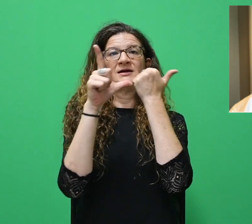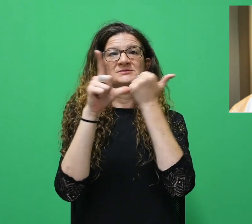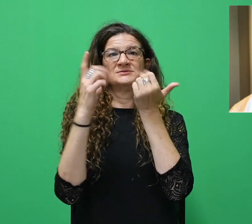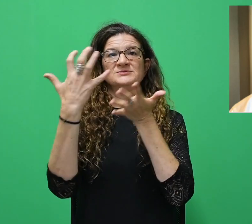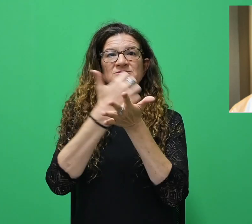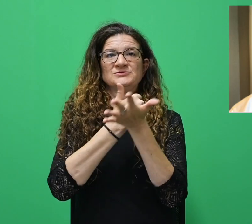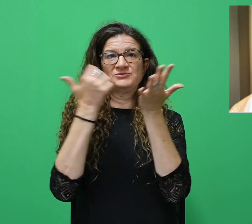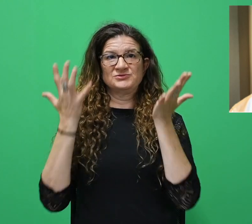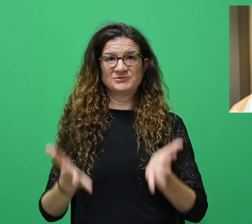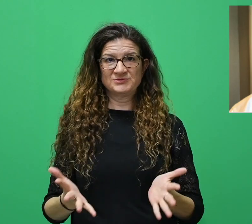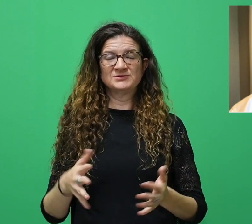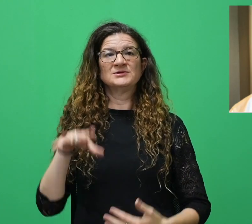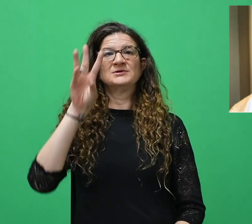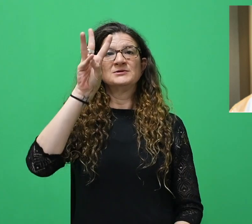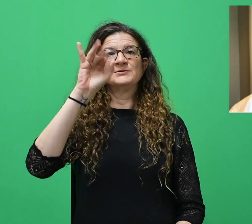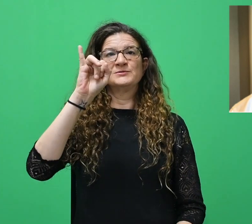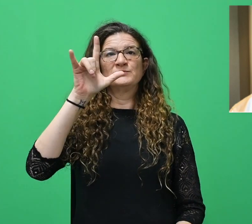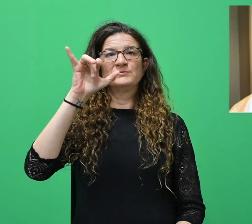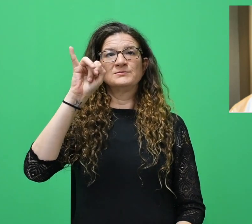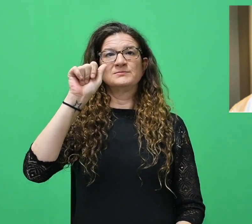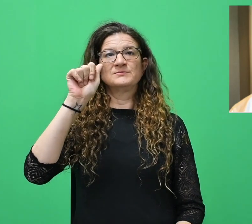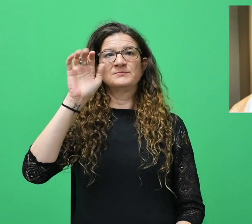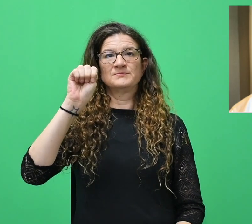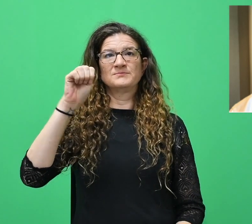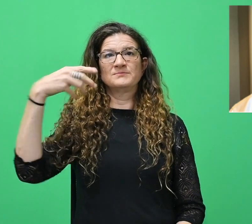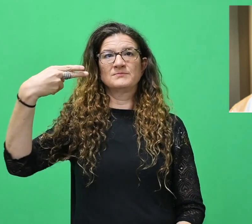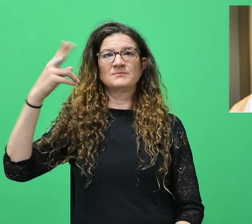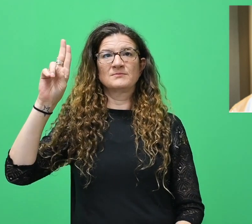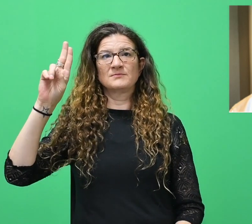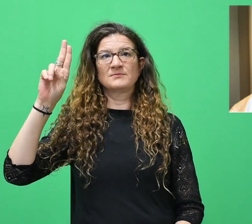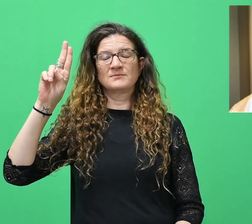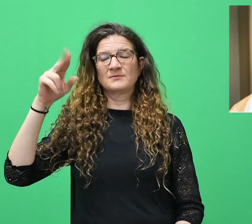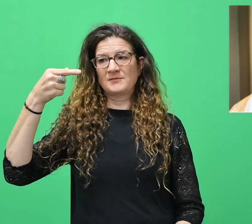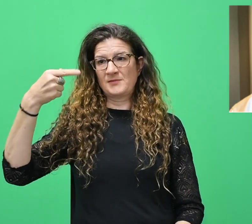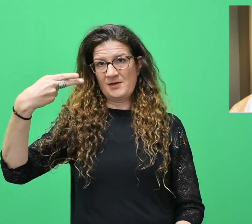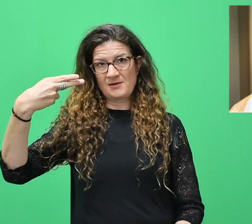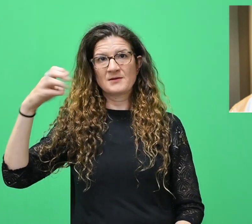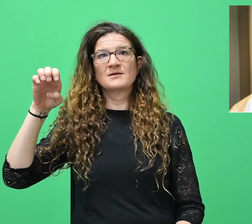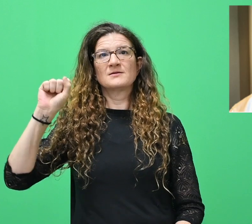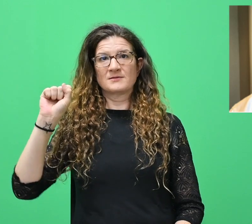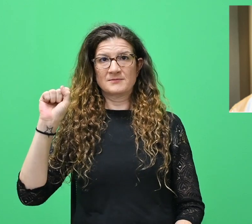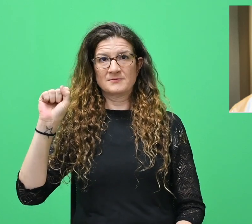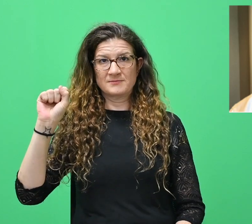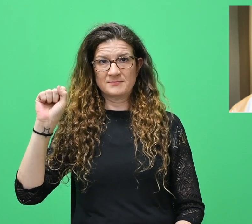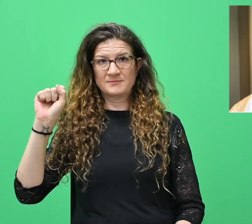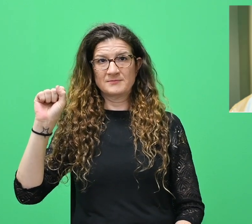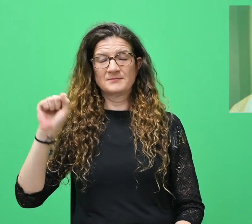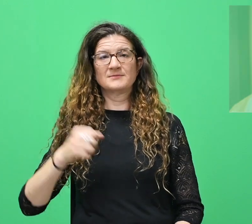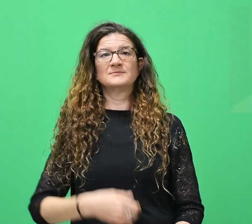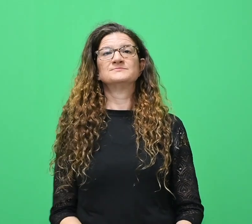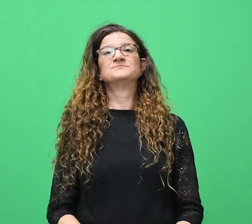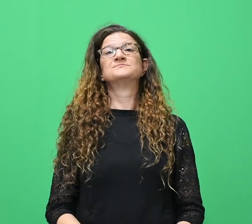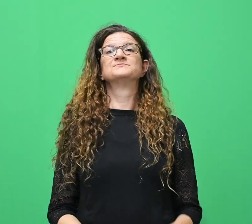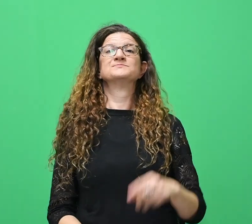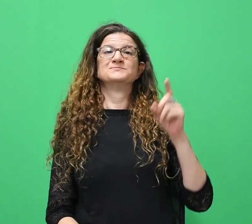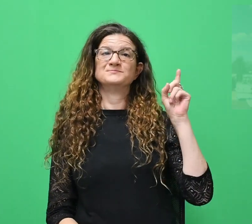and Assistant Treasurer, William Hughes for Administration and Finance.